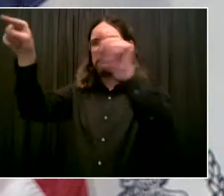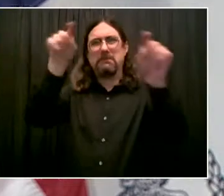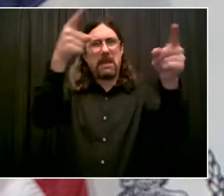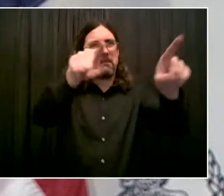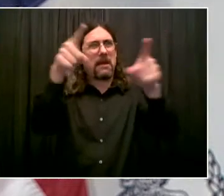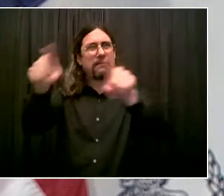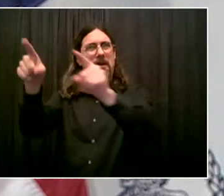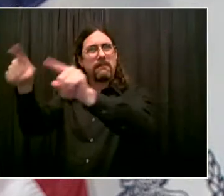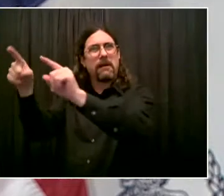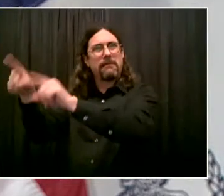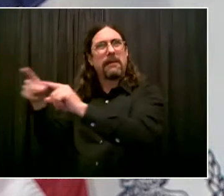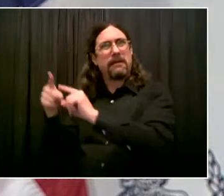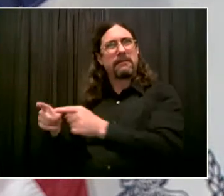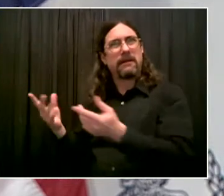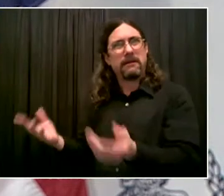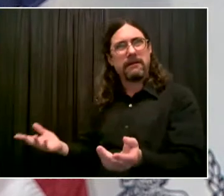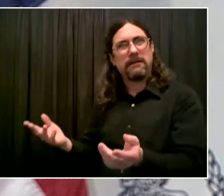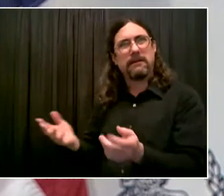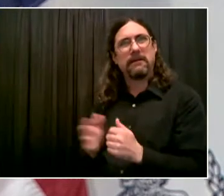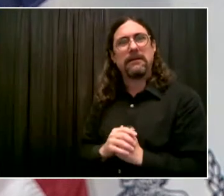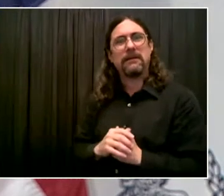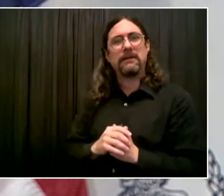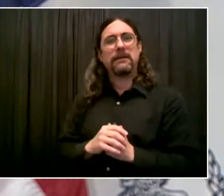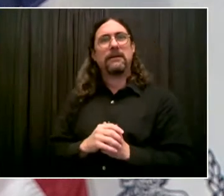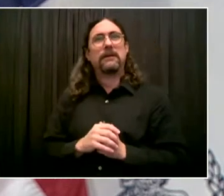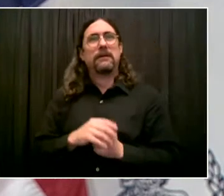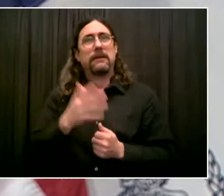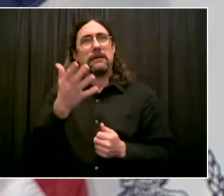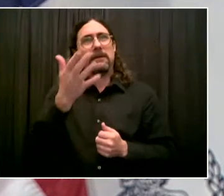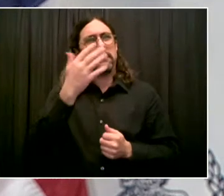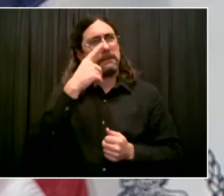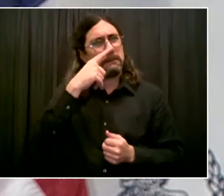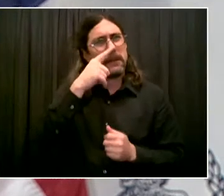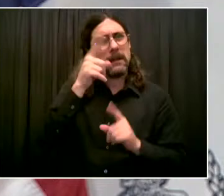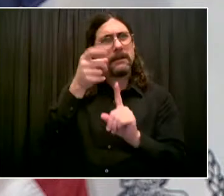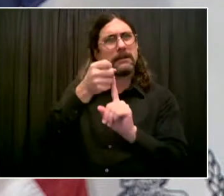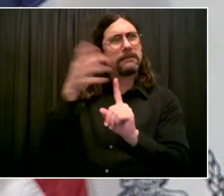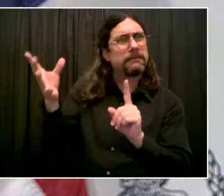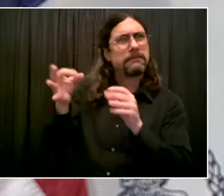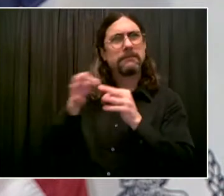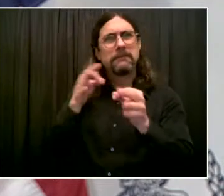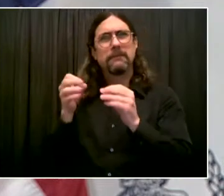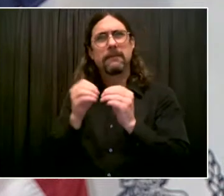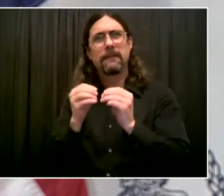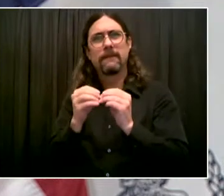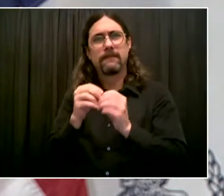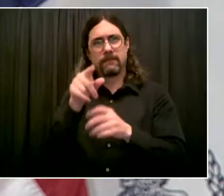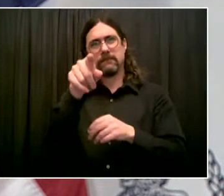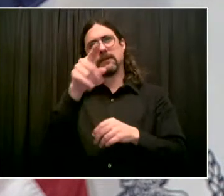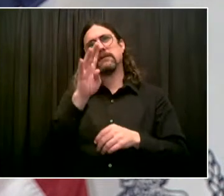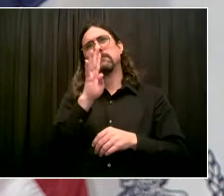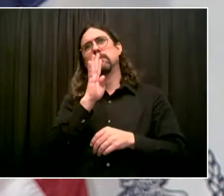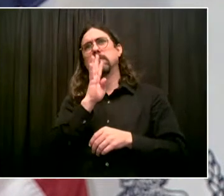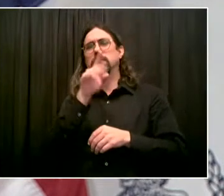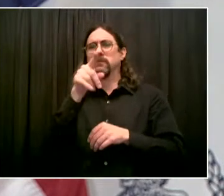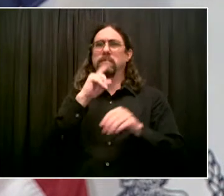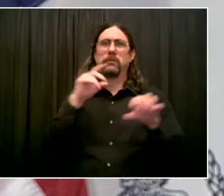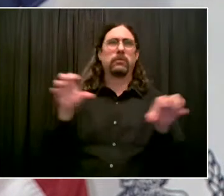HAPPENING FOR OTHER PEOPLE. WHAT I'M LEADING UP TO, WANT TO ASK YOU IF YOU CAN EXPLAIN, YOU